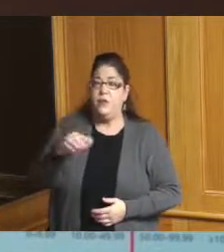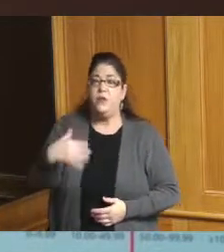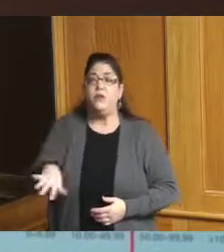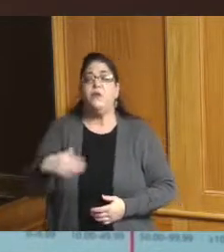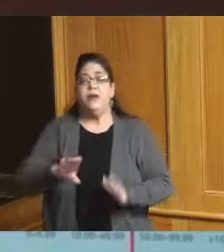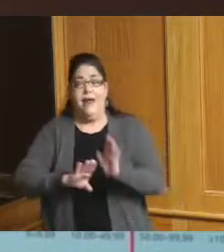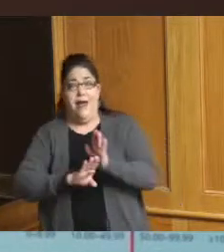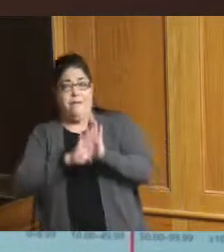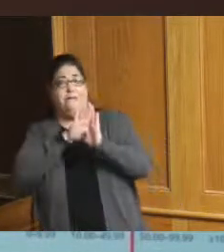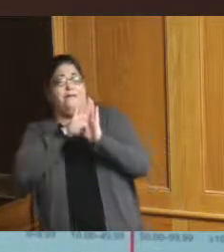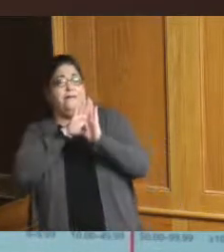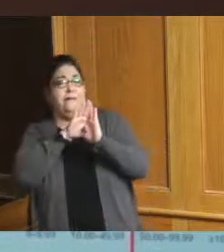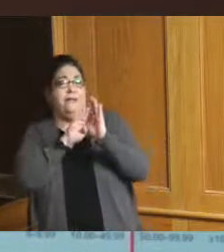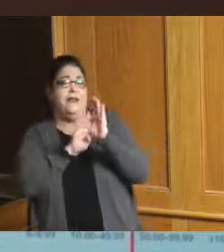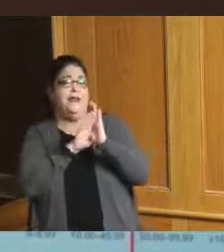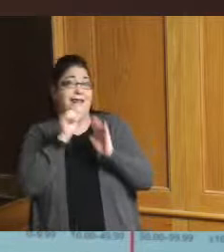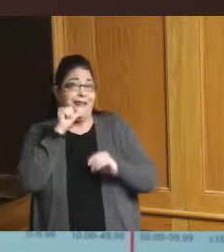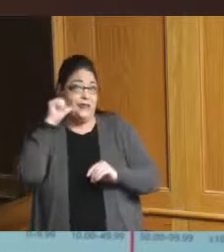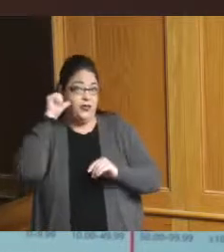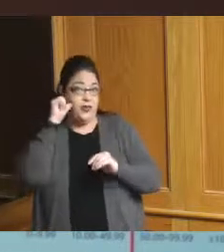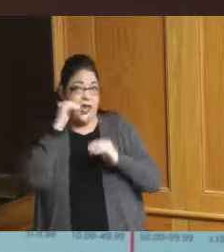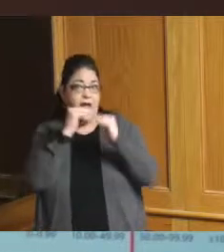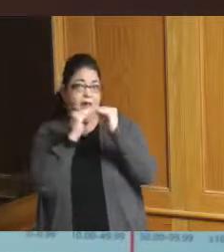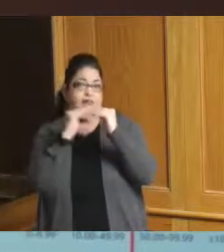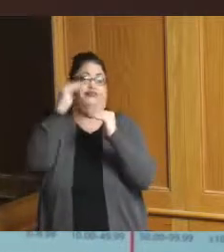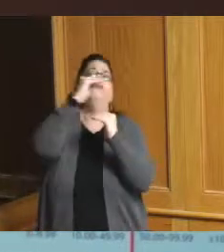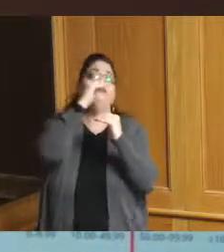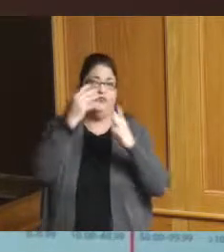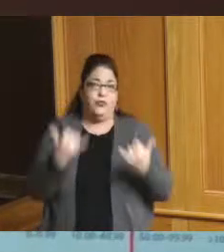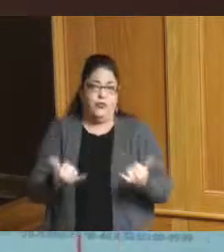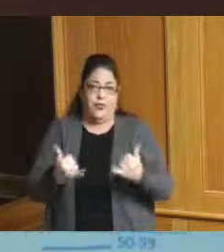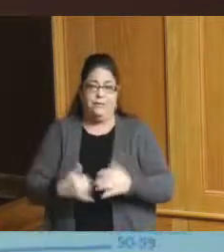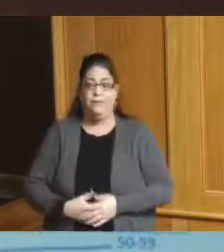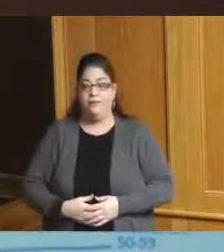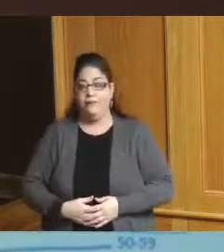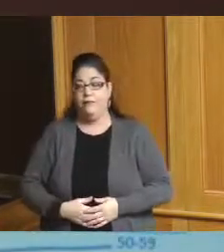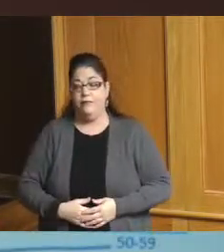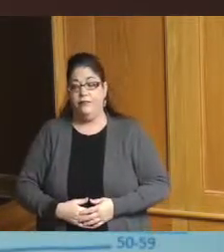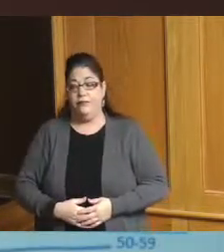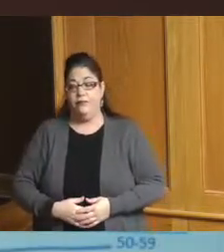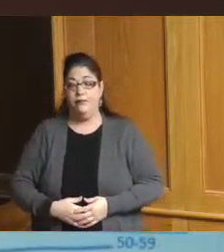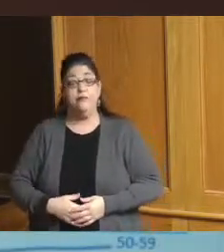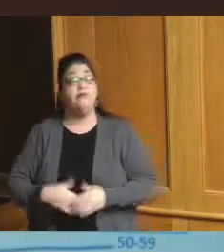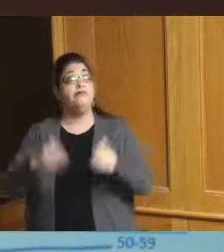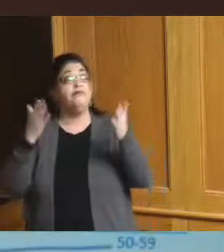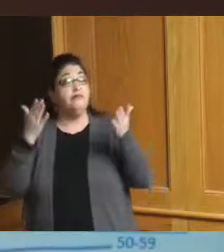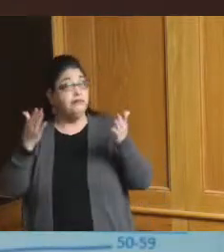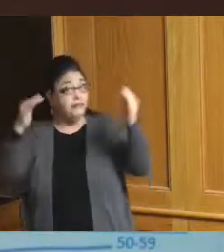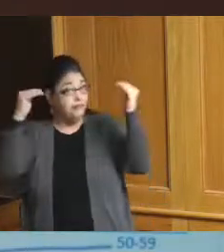slightly higher than just yesterday vaccinations we continue to make progress at our clinics